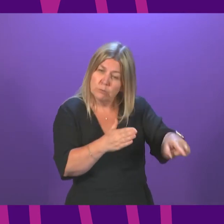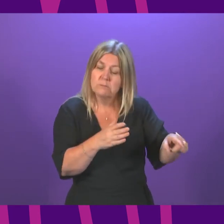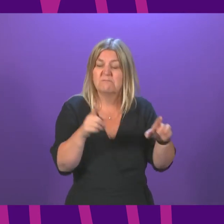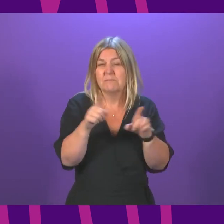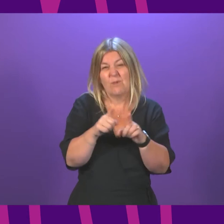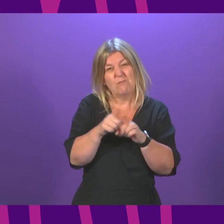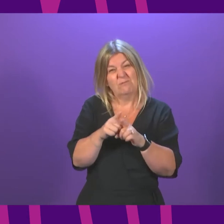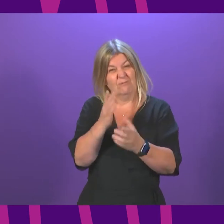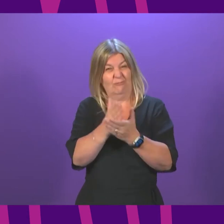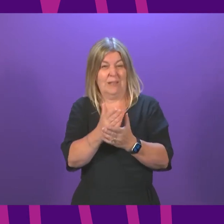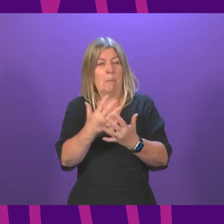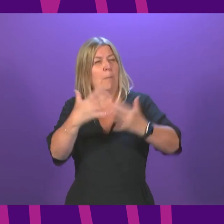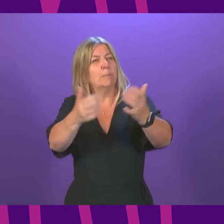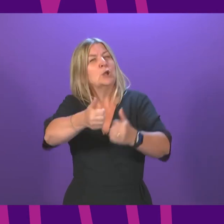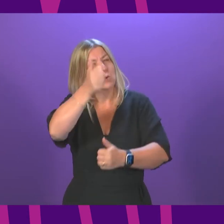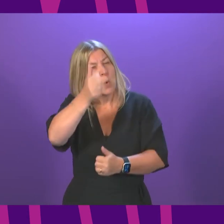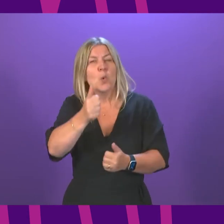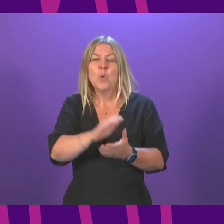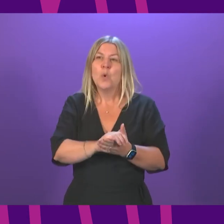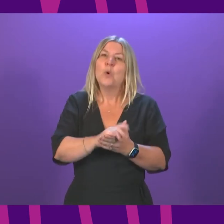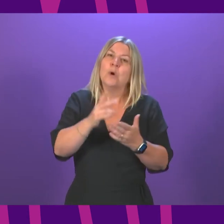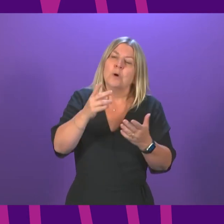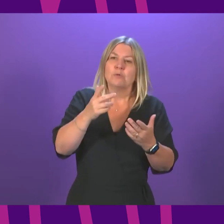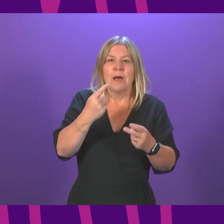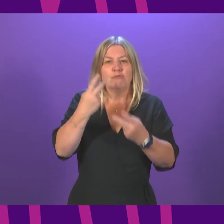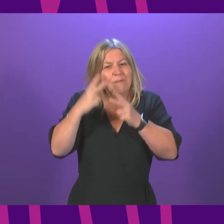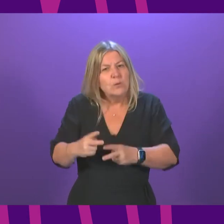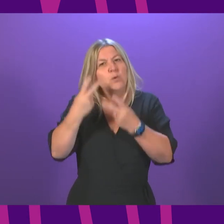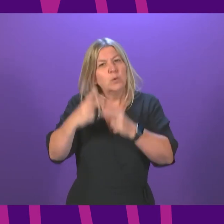is a mechanism to revive fortnightly reports on inspections and on weekly deaths in care